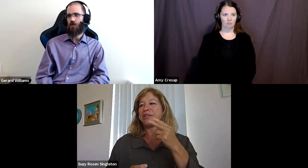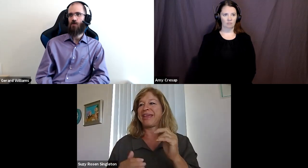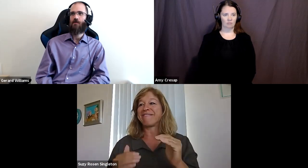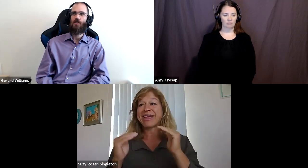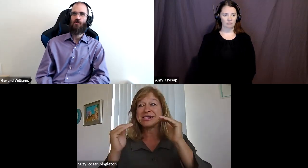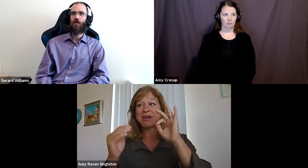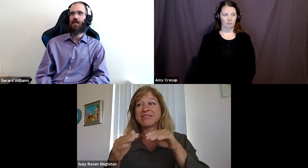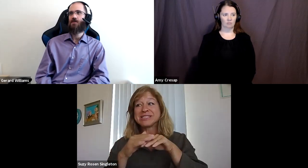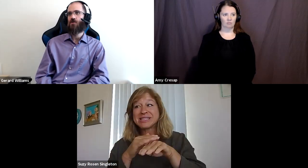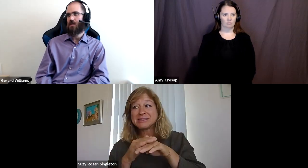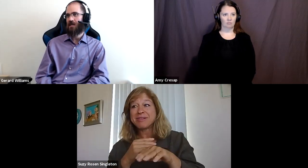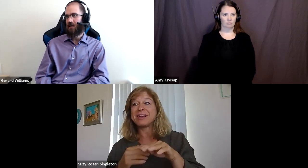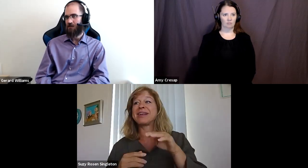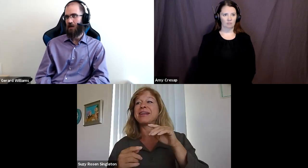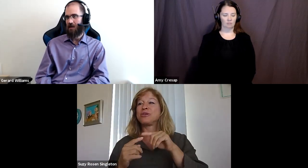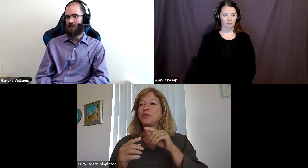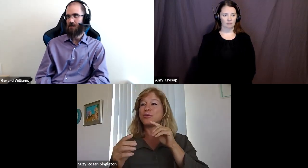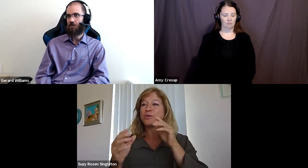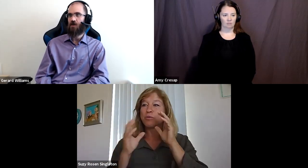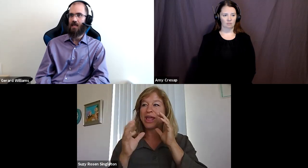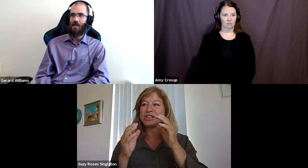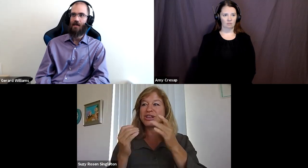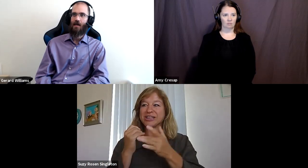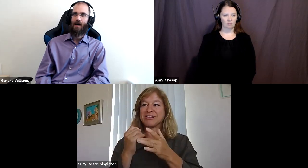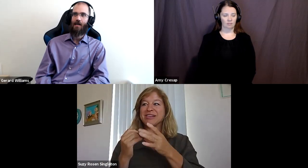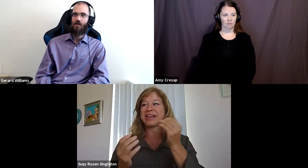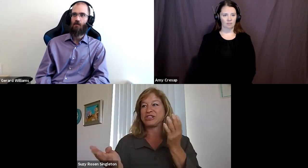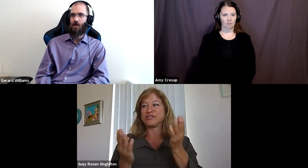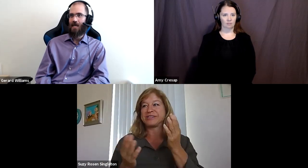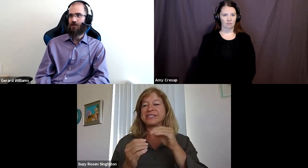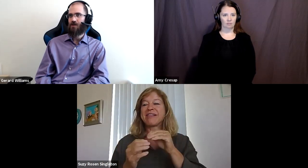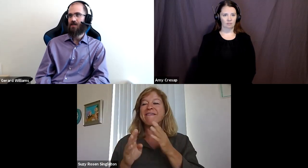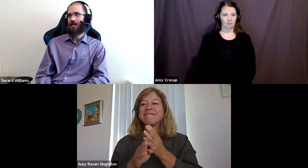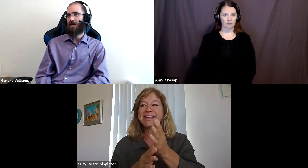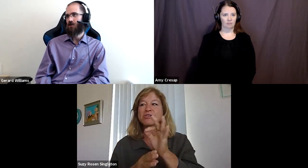Individuals who have contributed to the advancement of accessibility to communications, technology